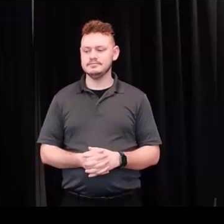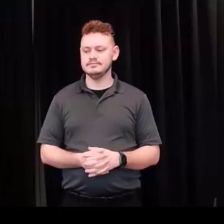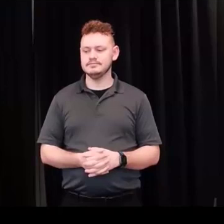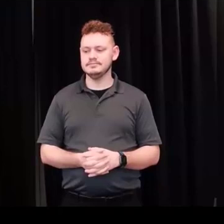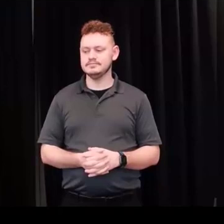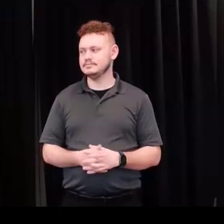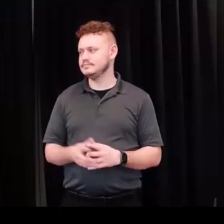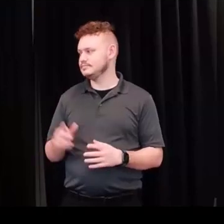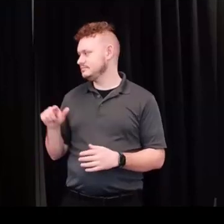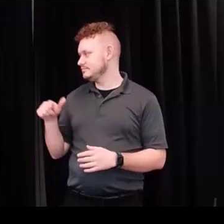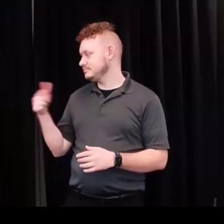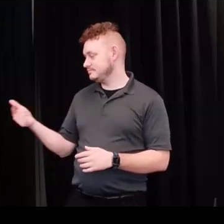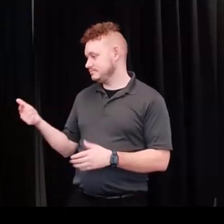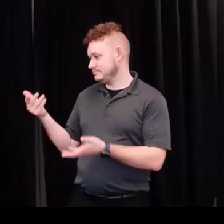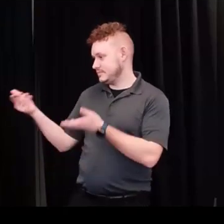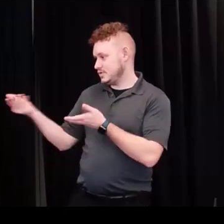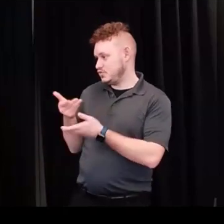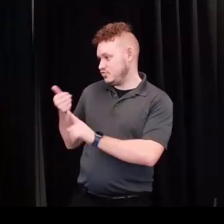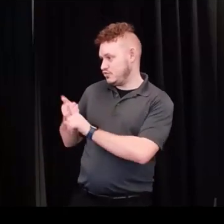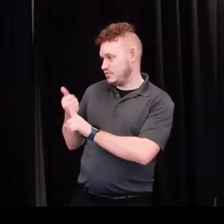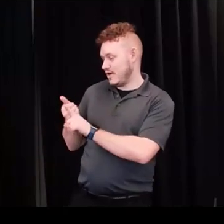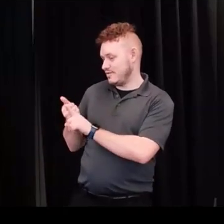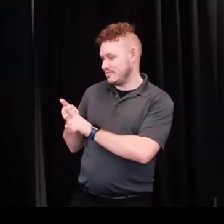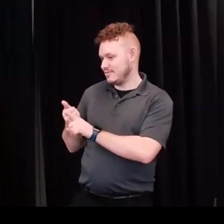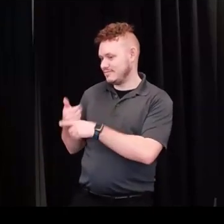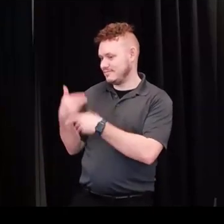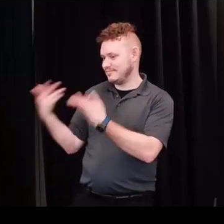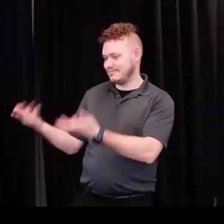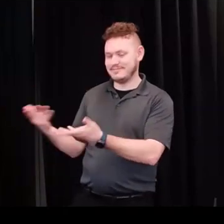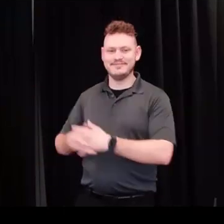yourself, Lindsay, while we're waiting. And there's the slide that introduces ourselves.